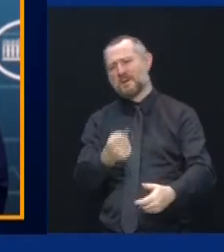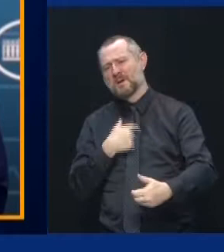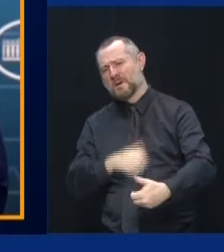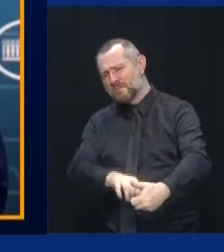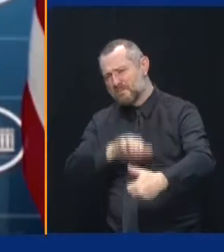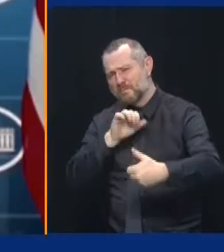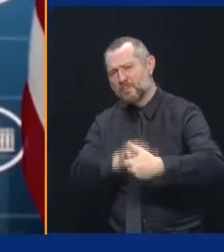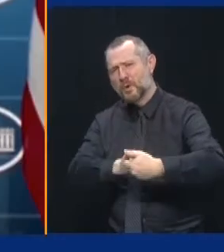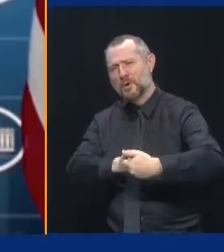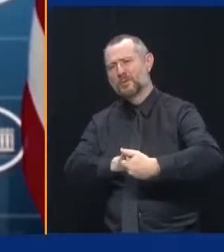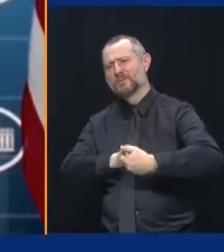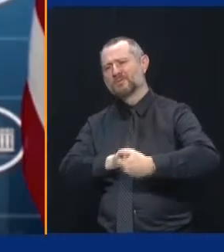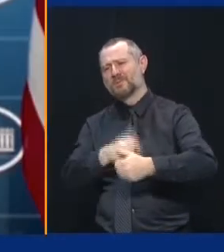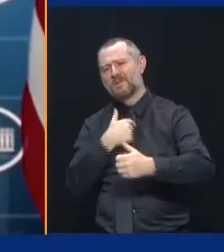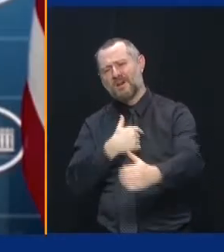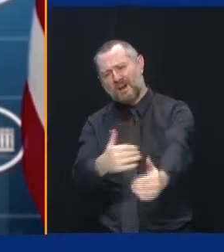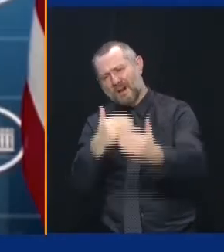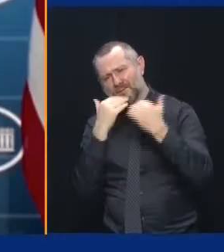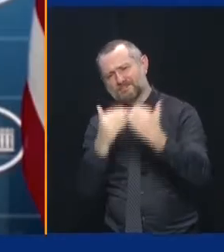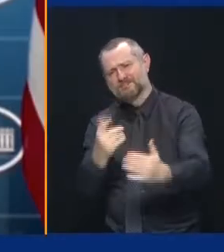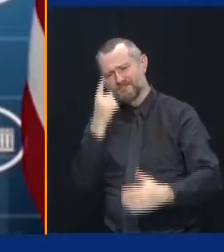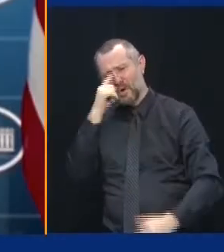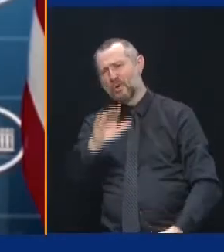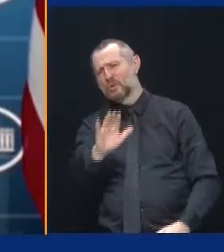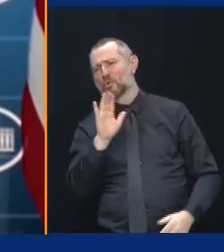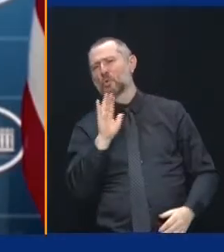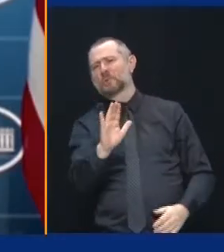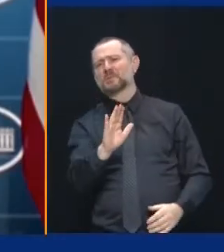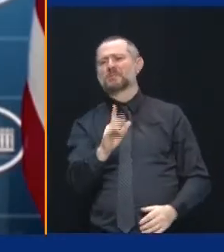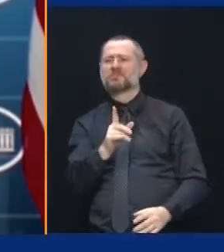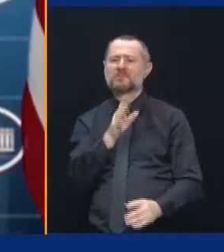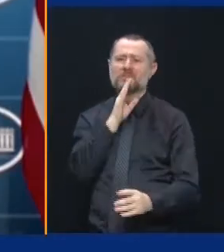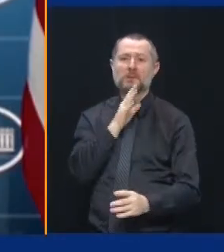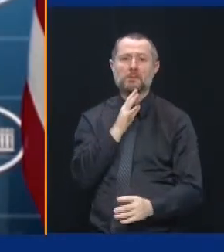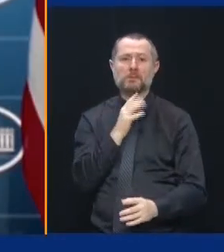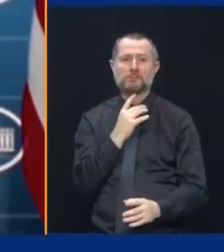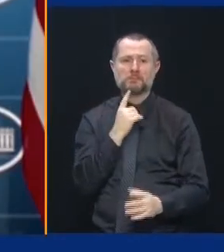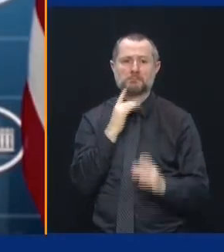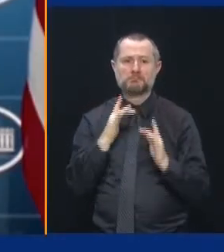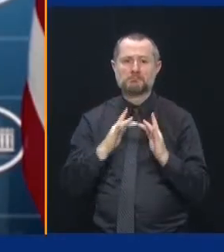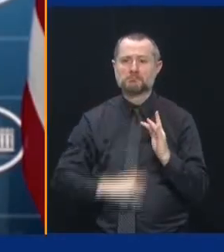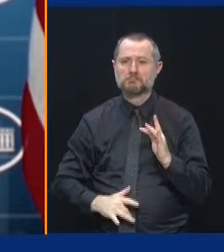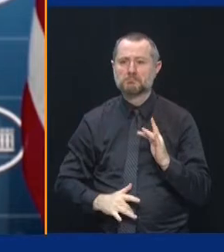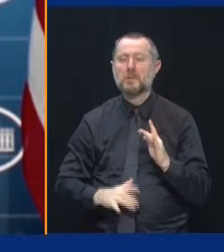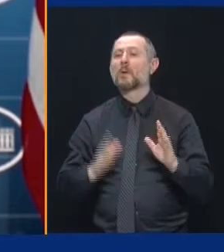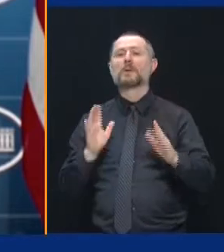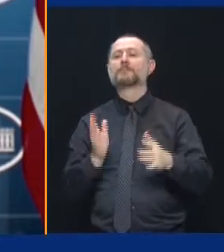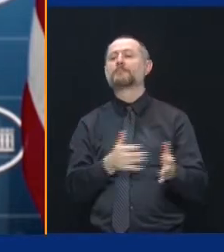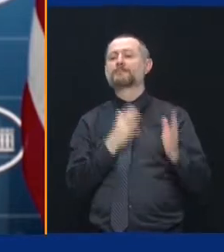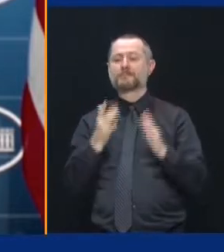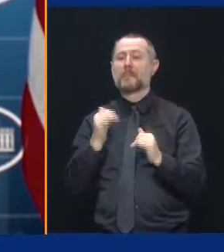US HERE TODAY. A PARTNER IN THIS WORK.